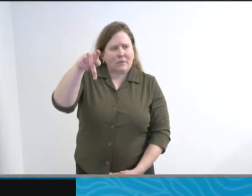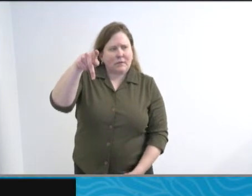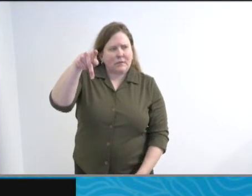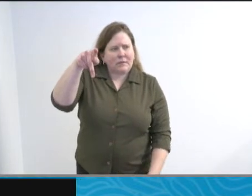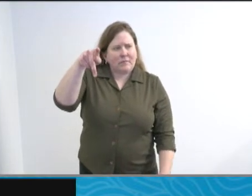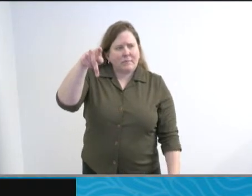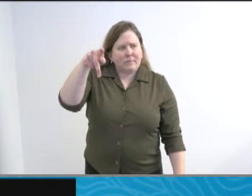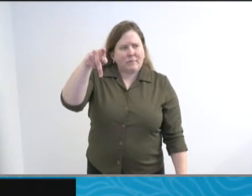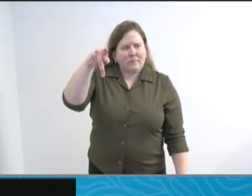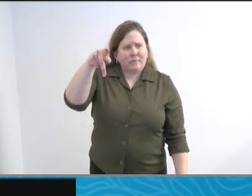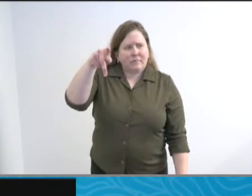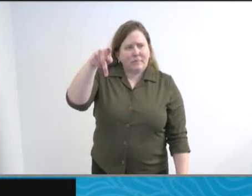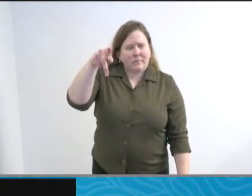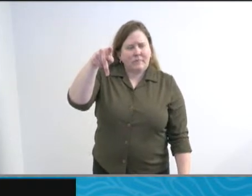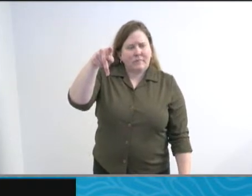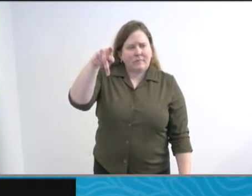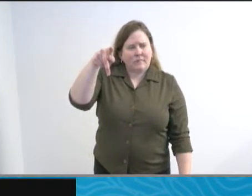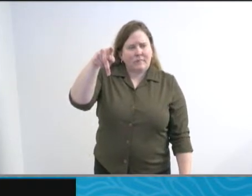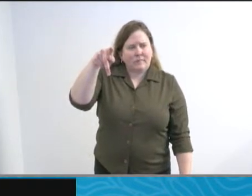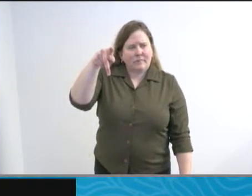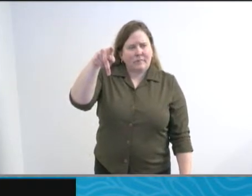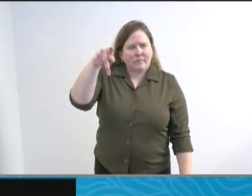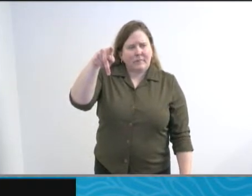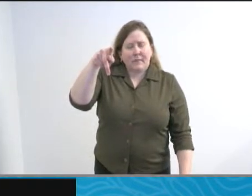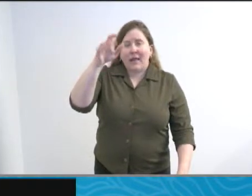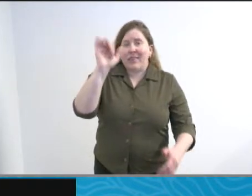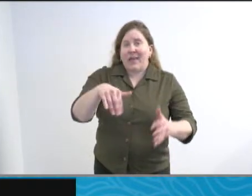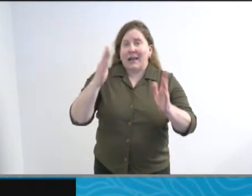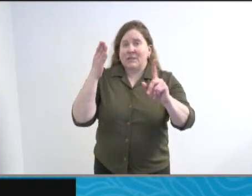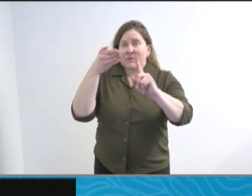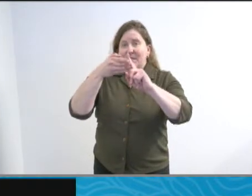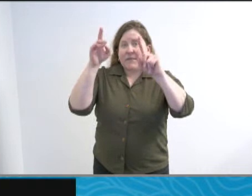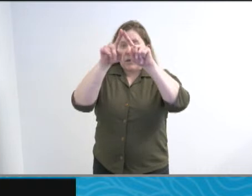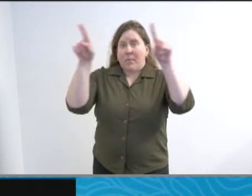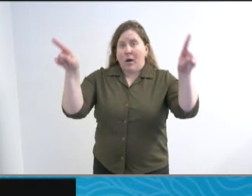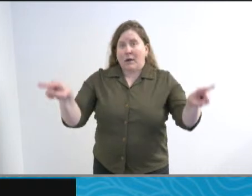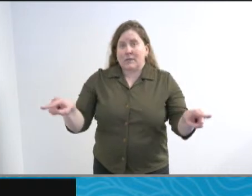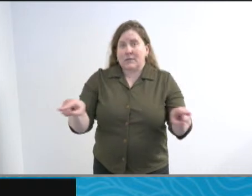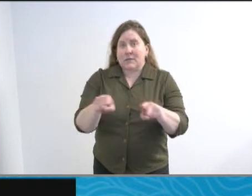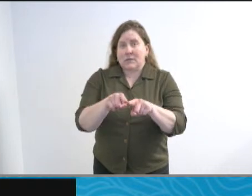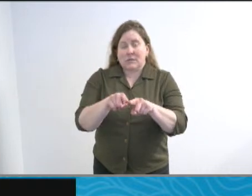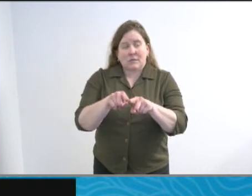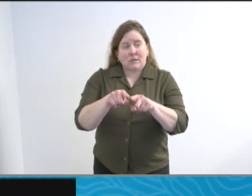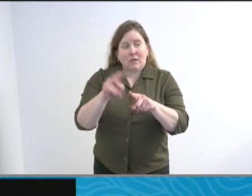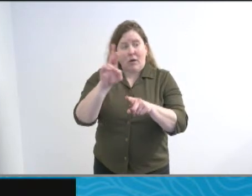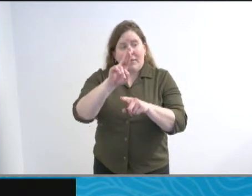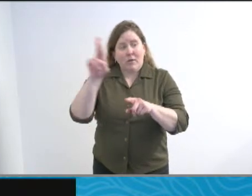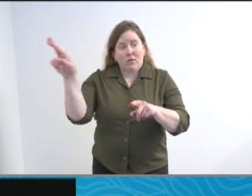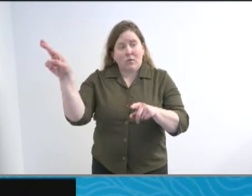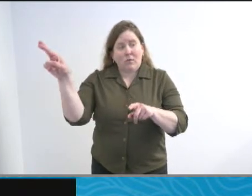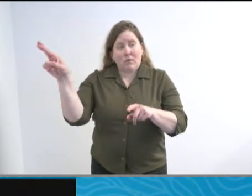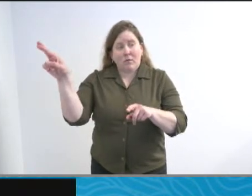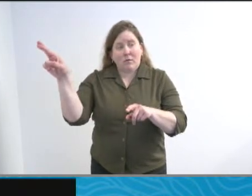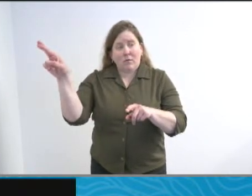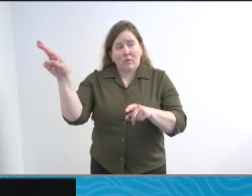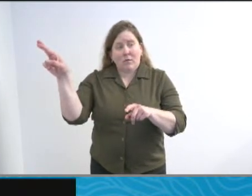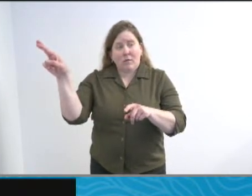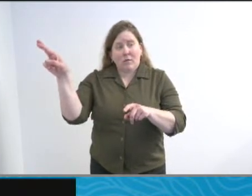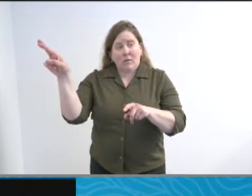the rest of those things in that particular box, all of those, when you look at the right, all of those programs and services align